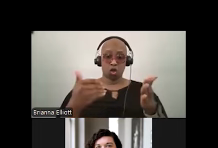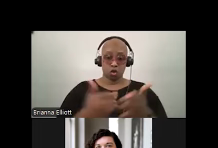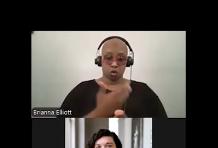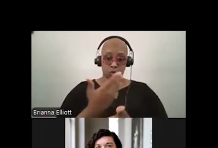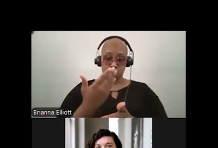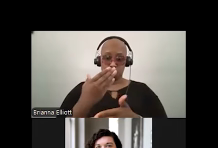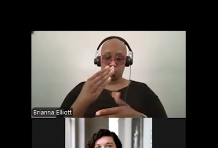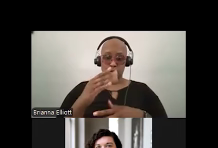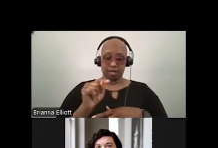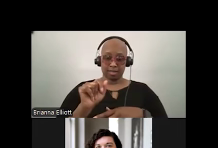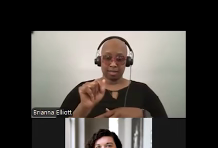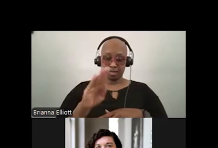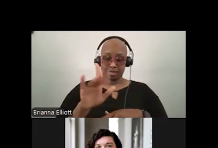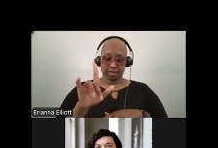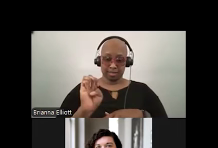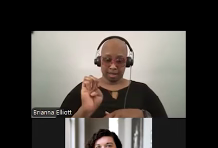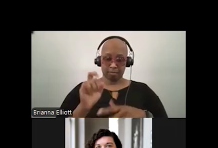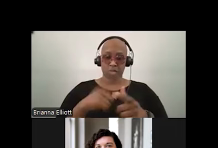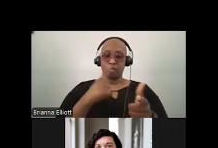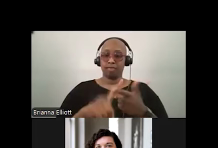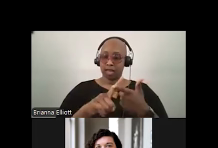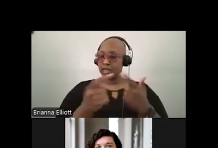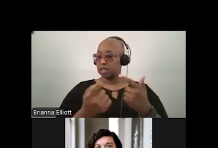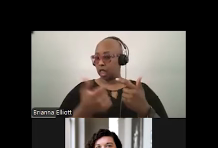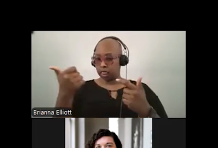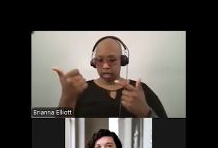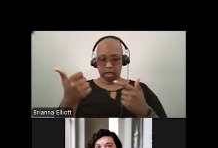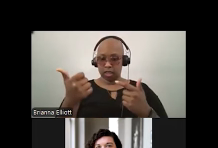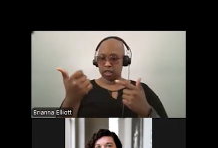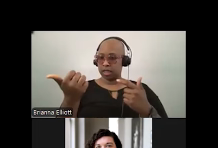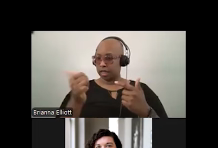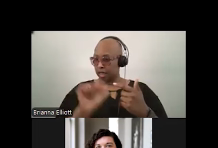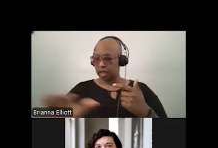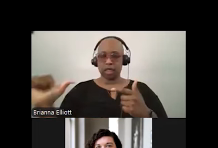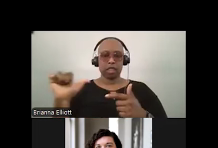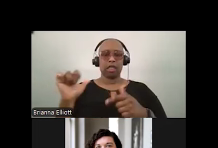then we need to delete any empty sheets because the screen reader is going to try to navigate them